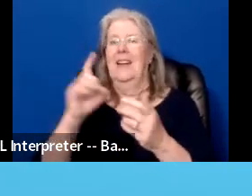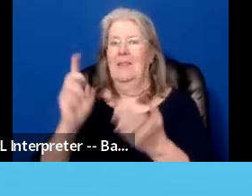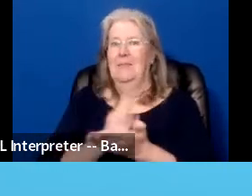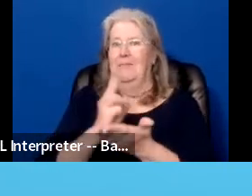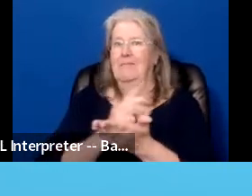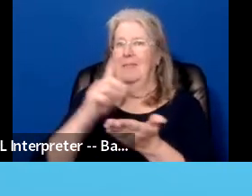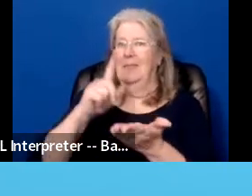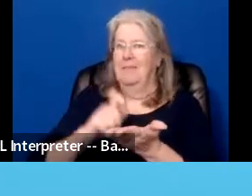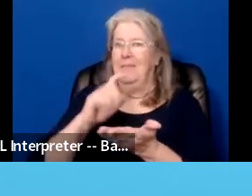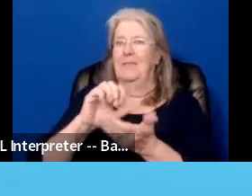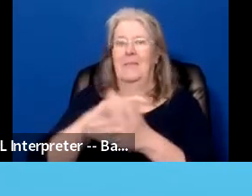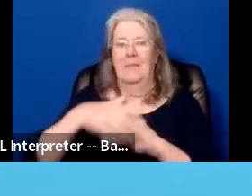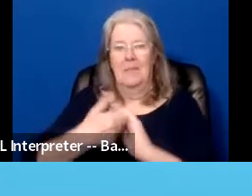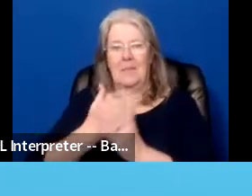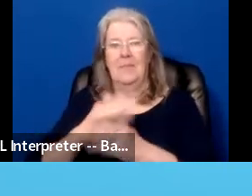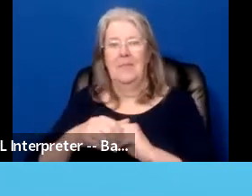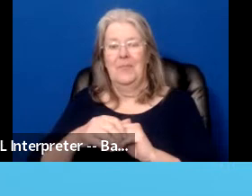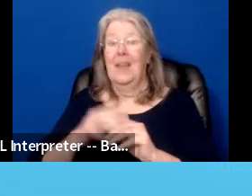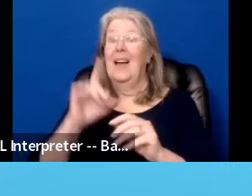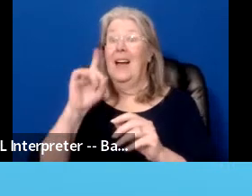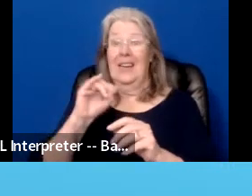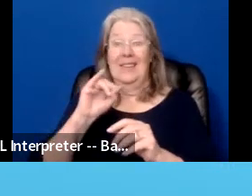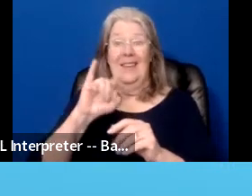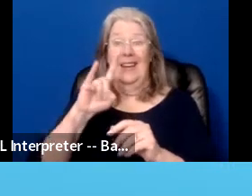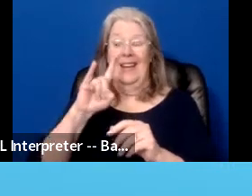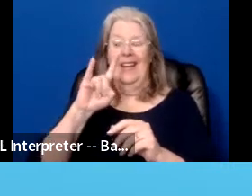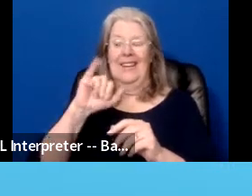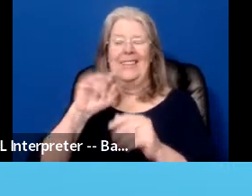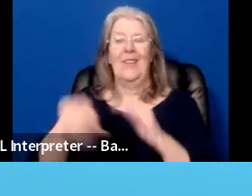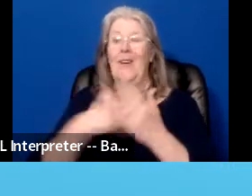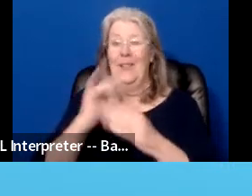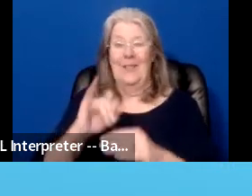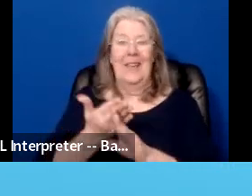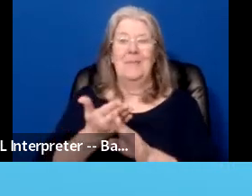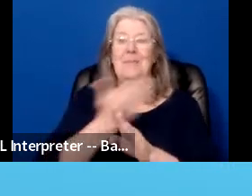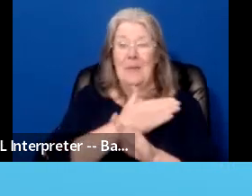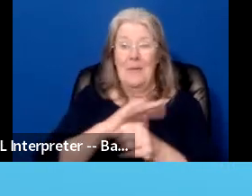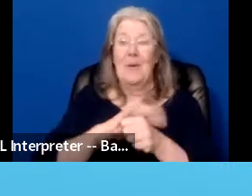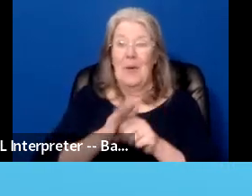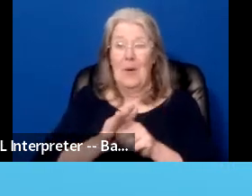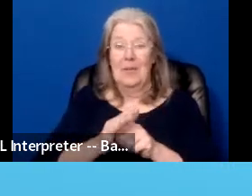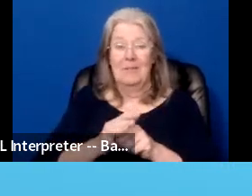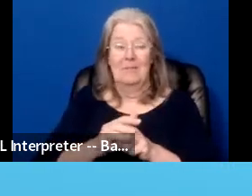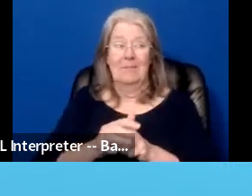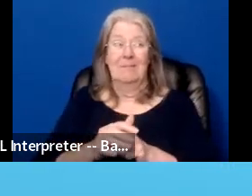I think that's probably a very good habit that shouldn't go away. I think that we all